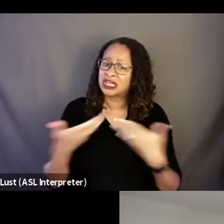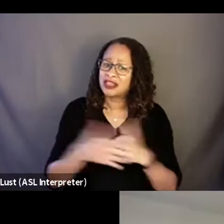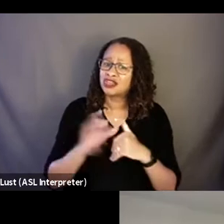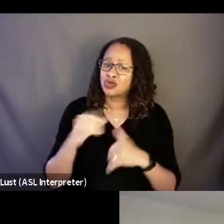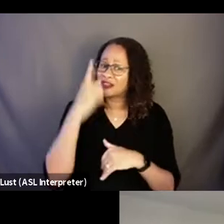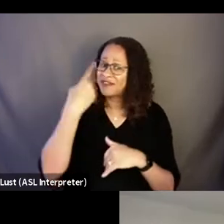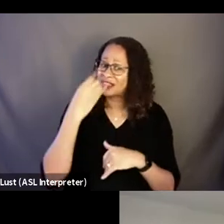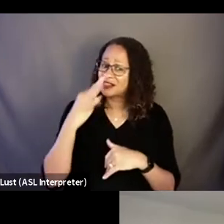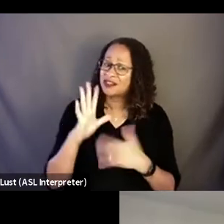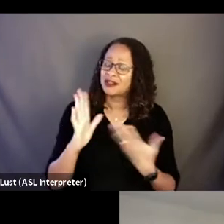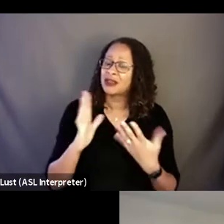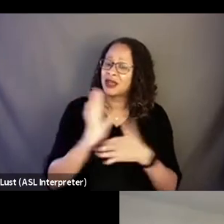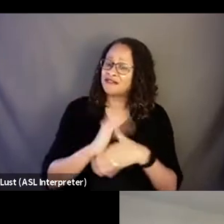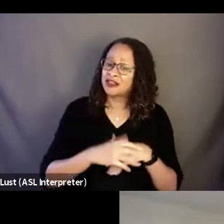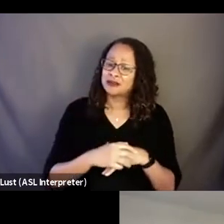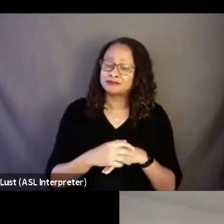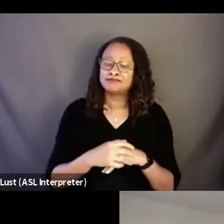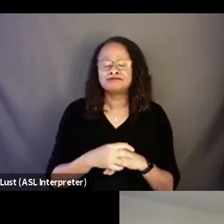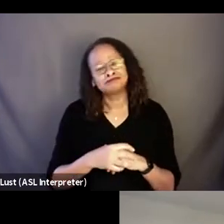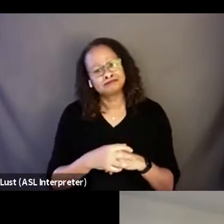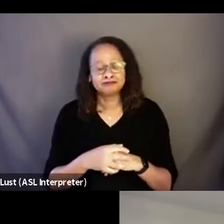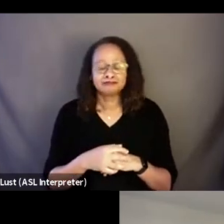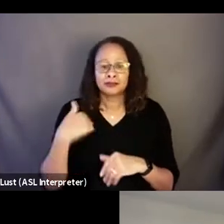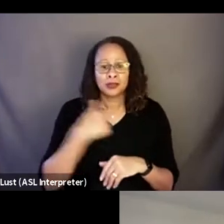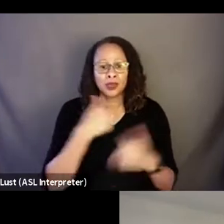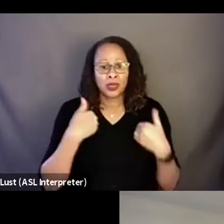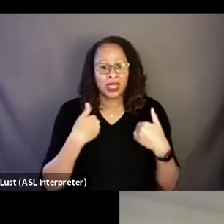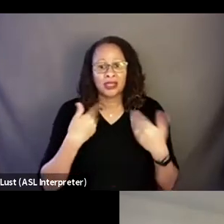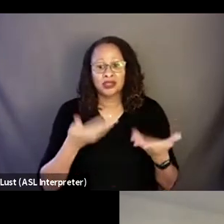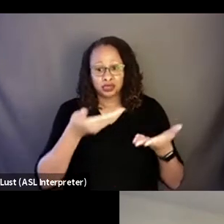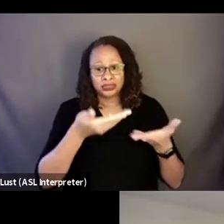Well, we had received stern warnings about the film,